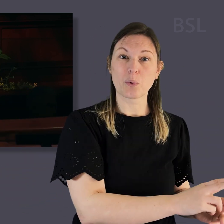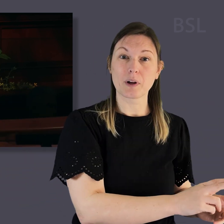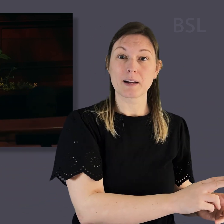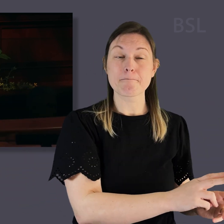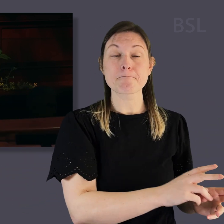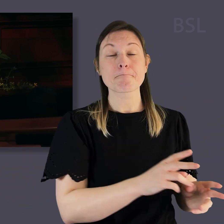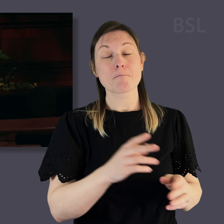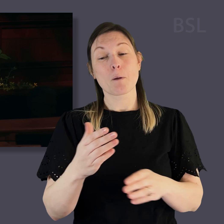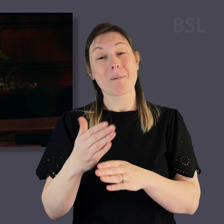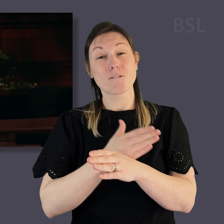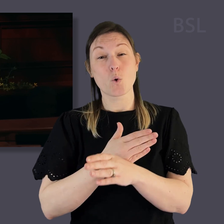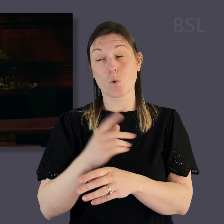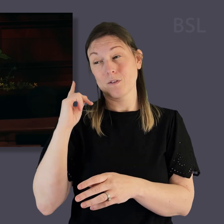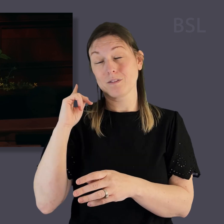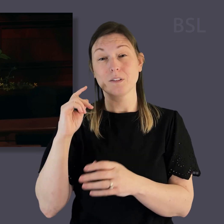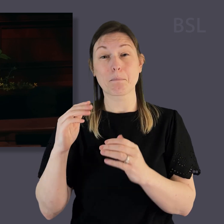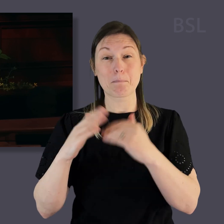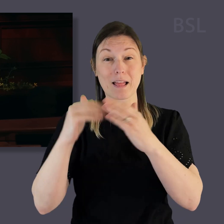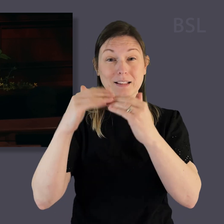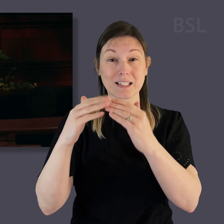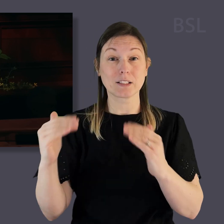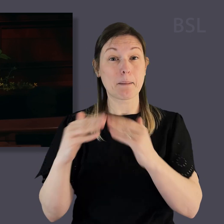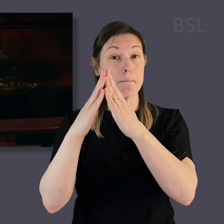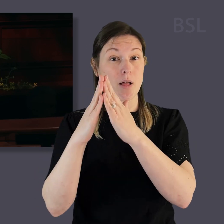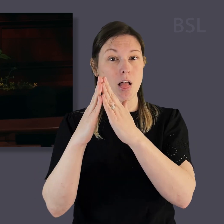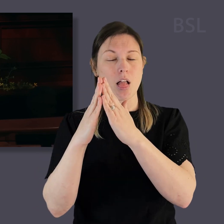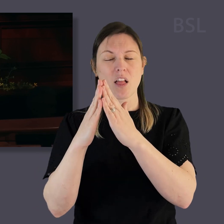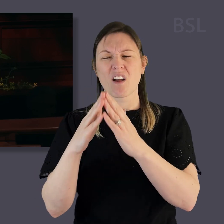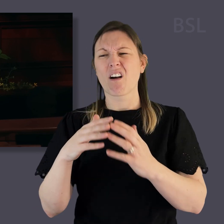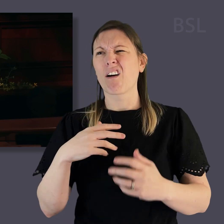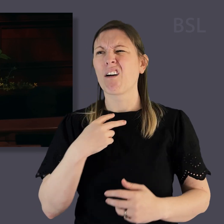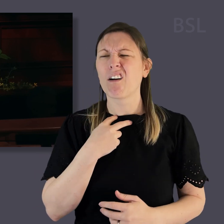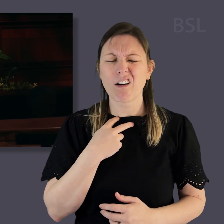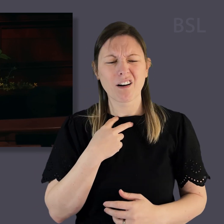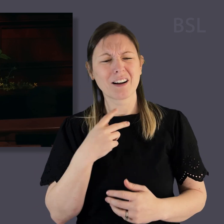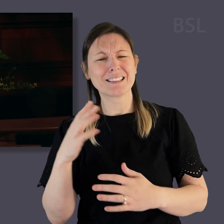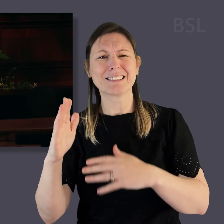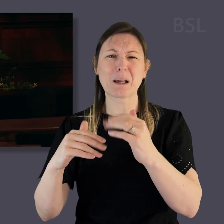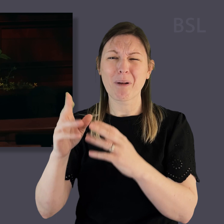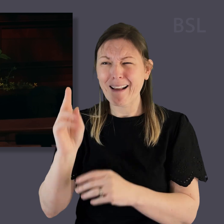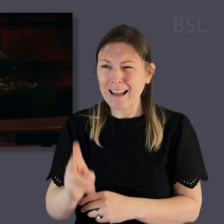In the early days of the church some would worry when a new temple would be announced for they would say, we never began to build a temple